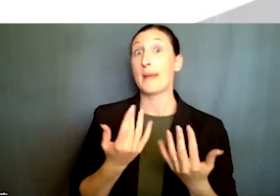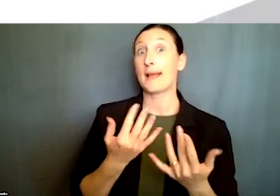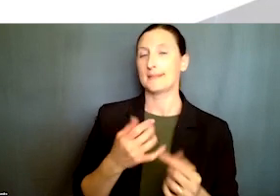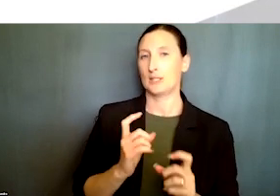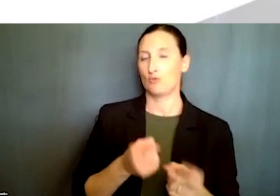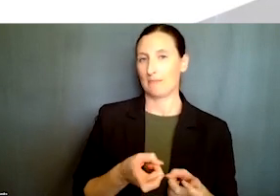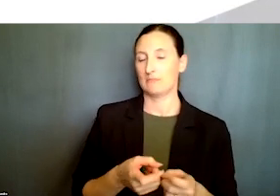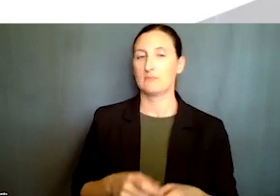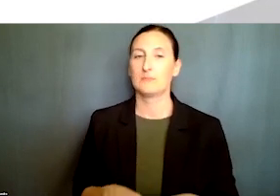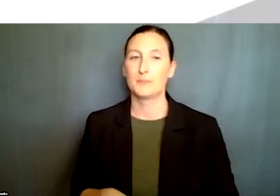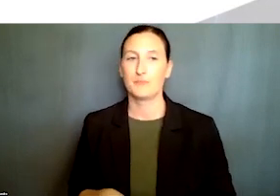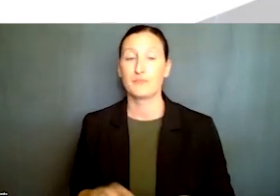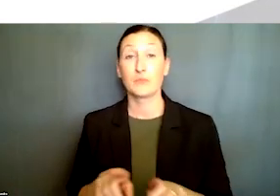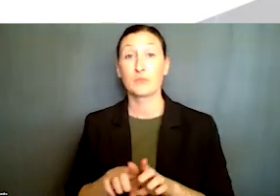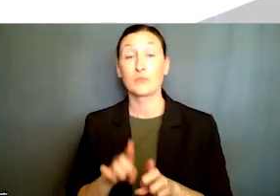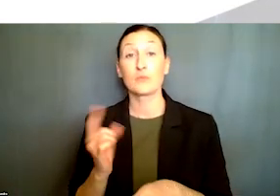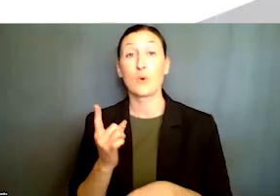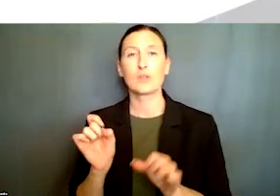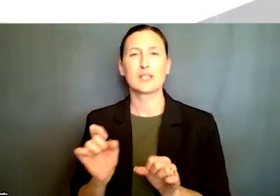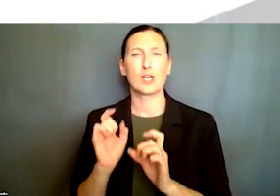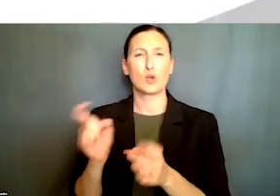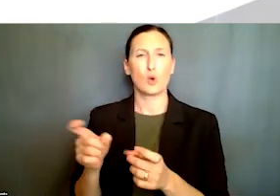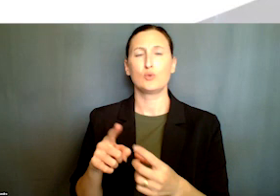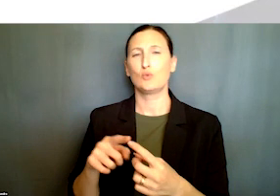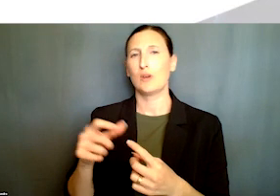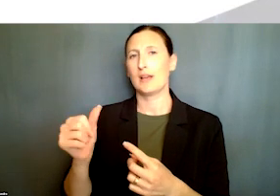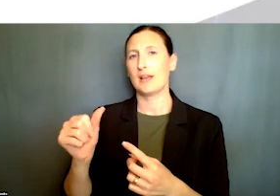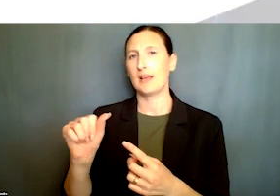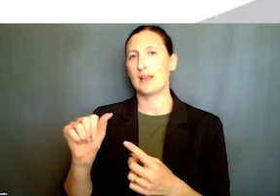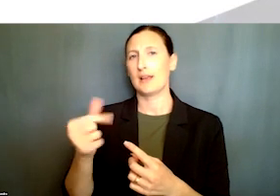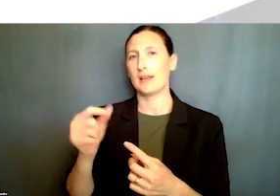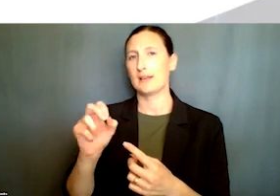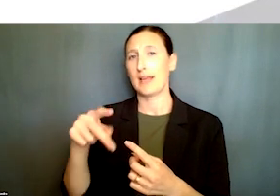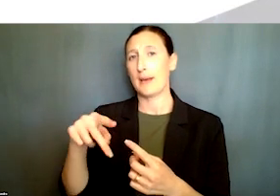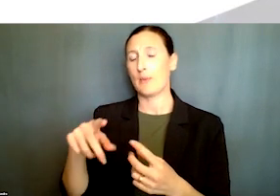They also can only go to a AGEP or AGEP Legacy Institutions,